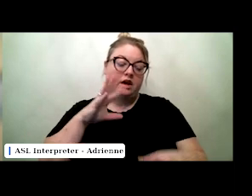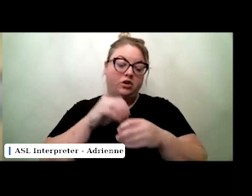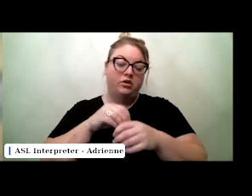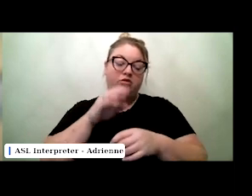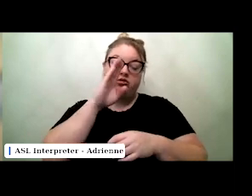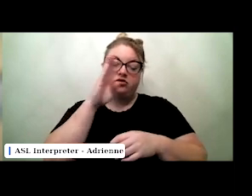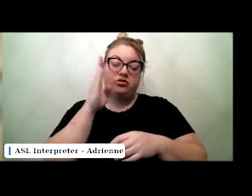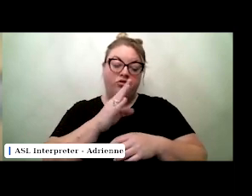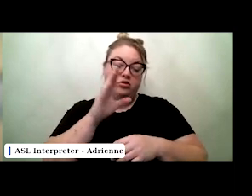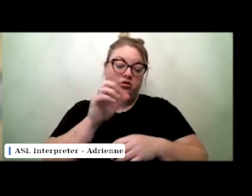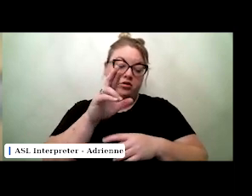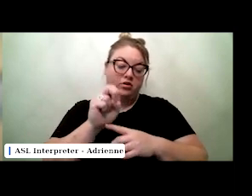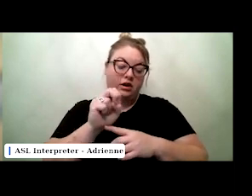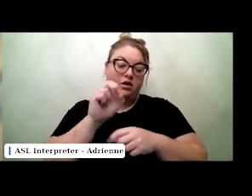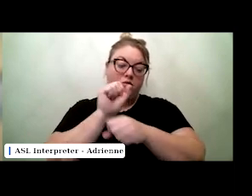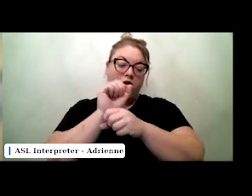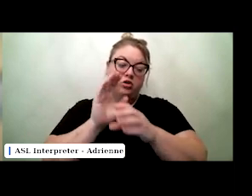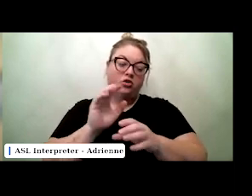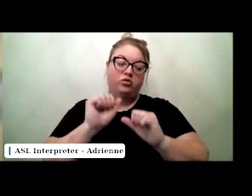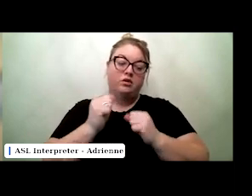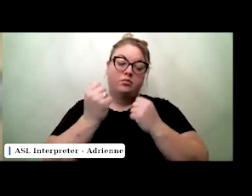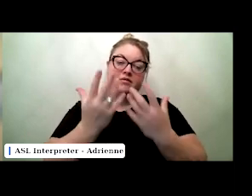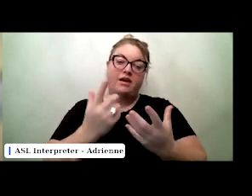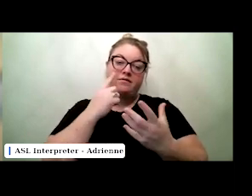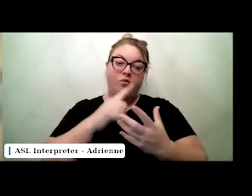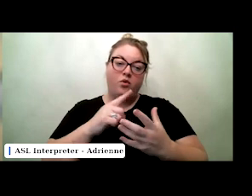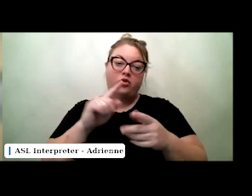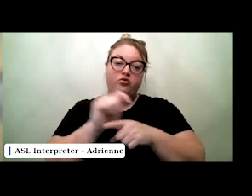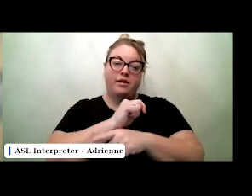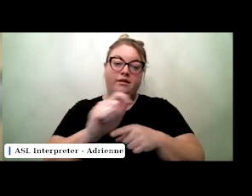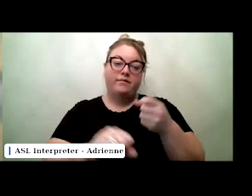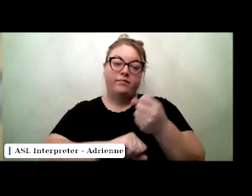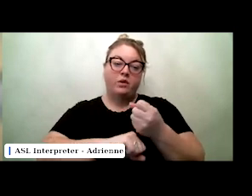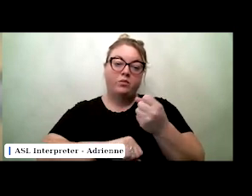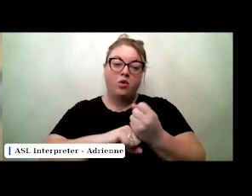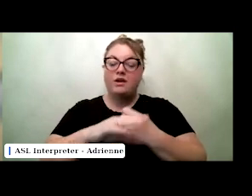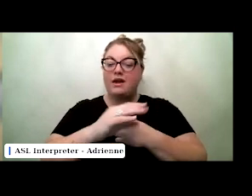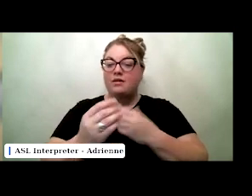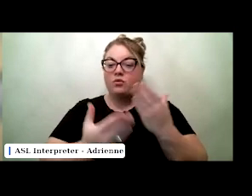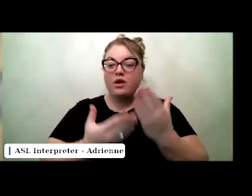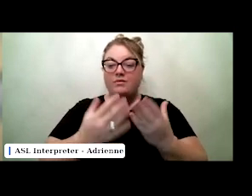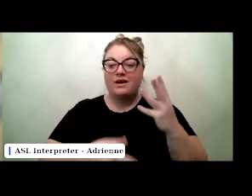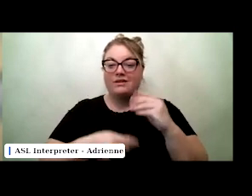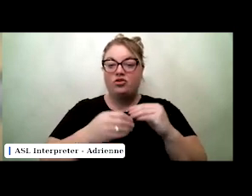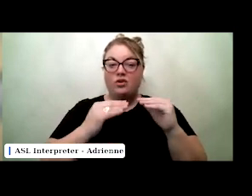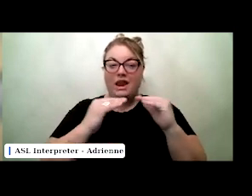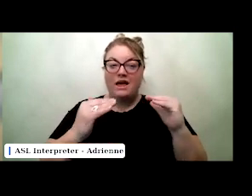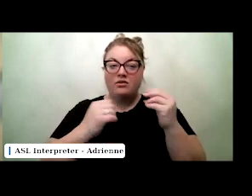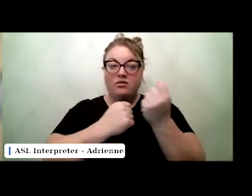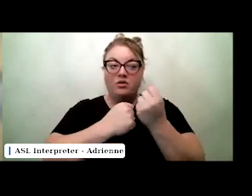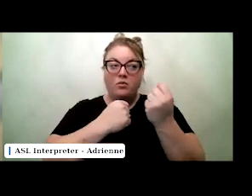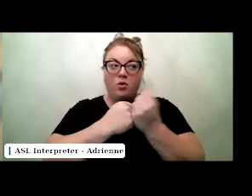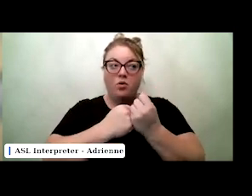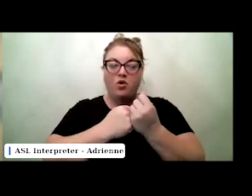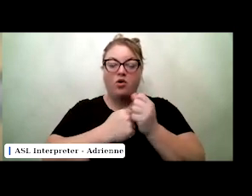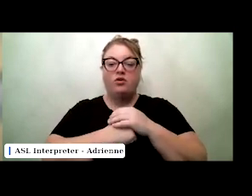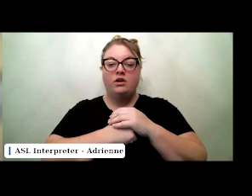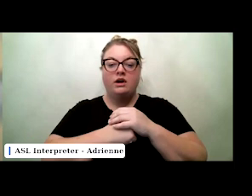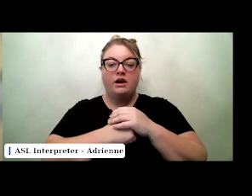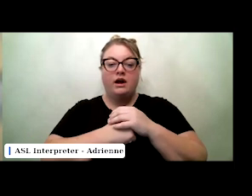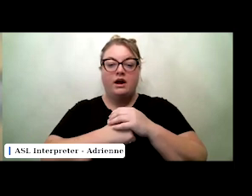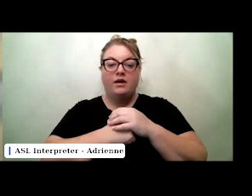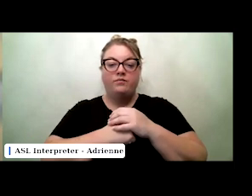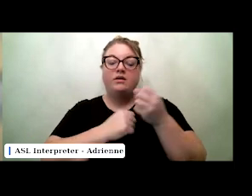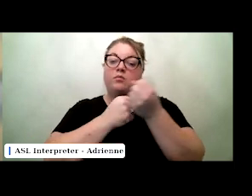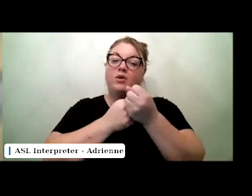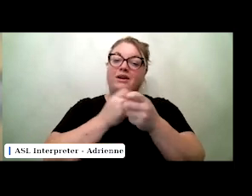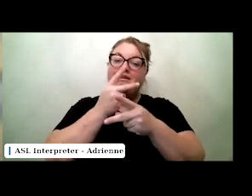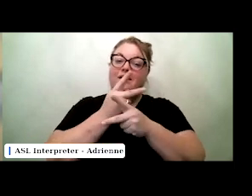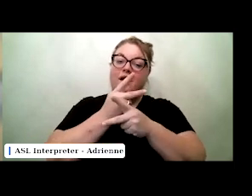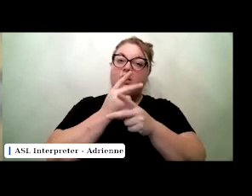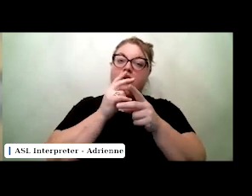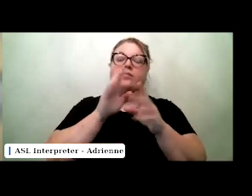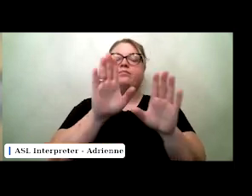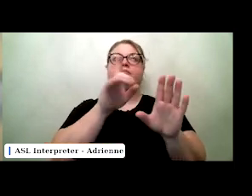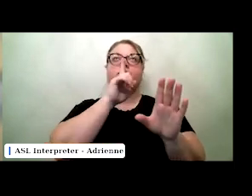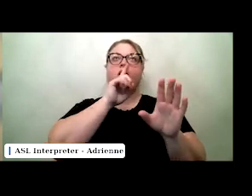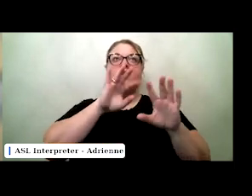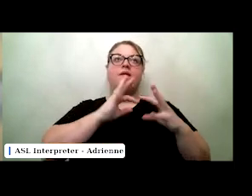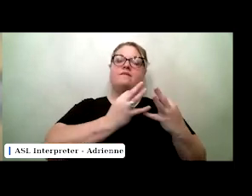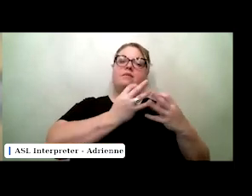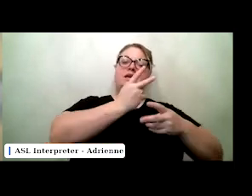Can provide, perhaps training support, perhaps additional levels of support. In in supporting the caregivers, in sorry the family caregivers in their roles.